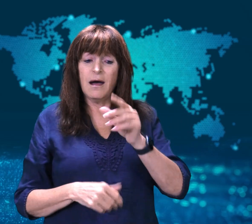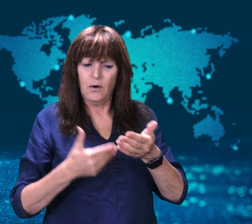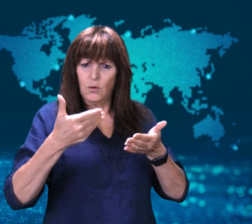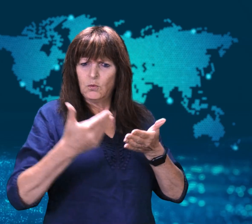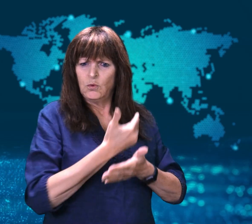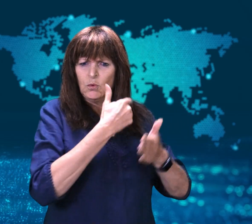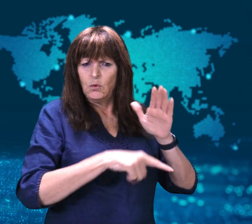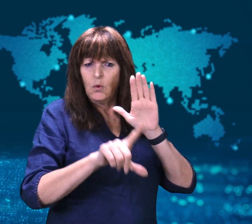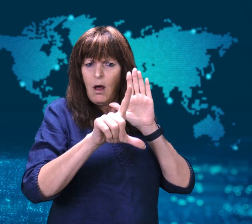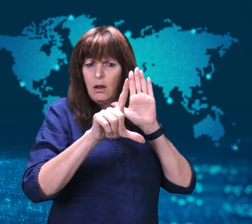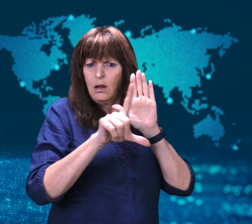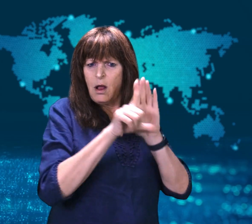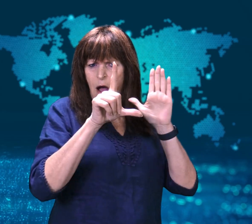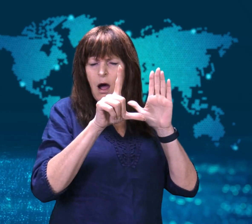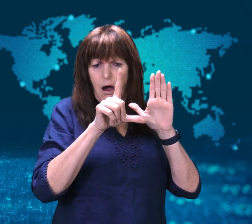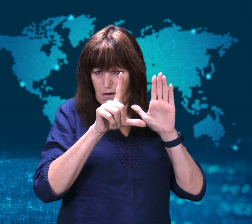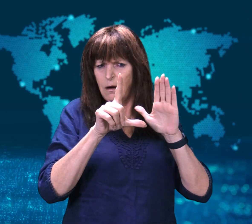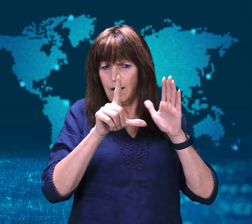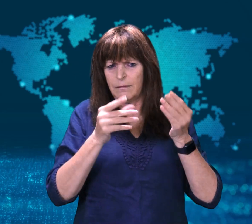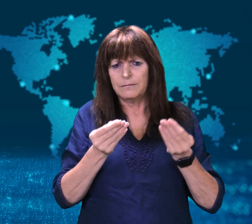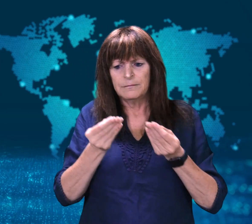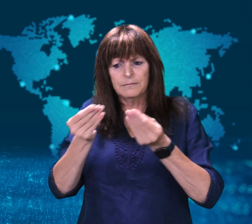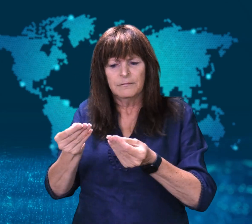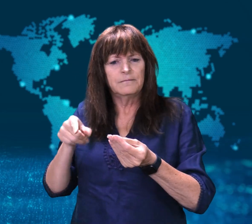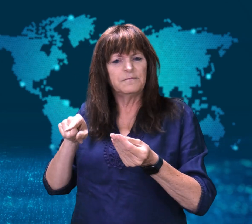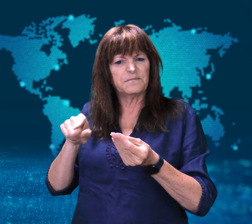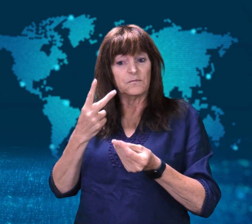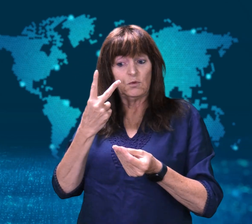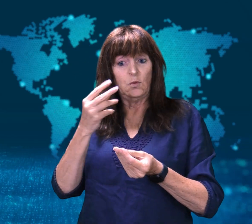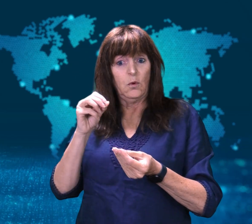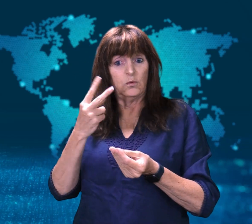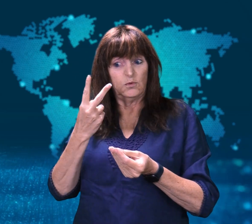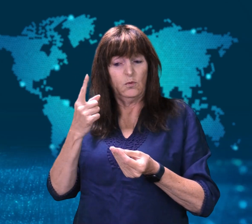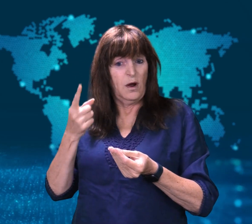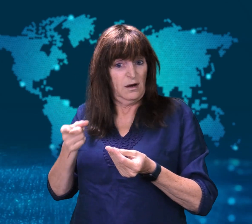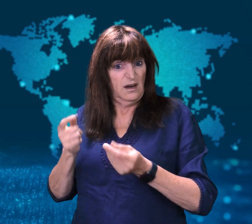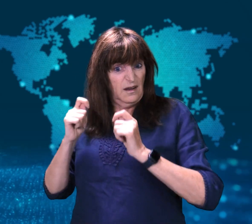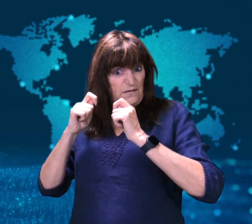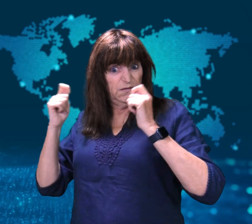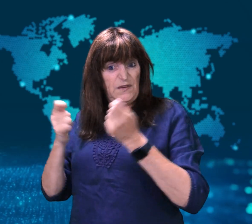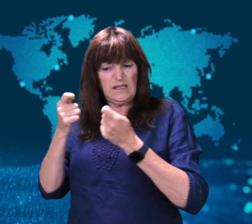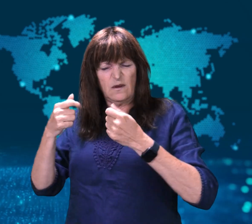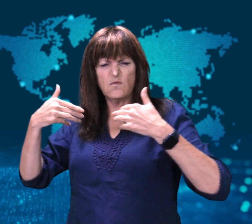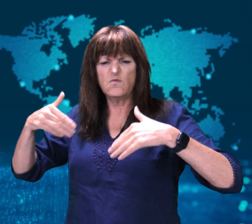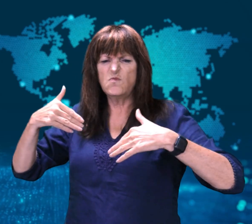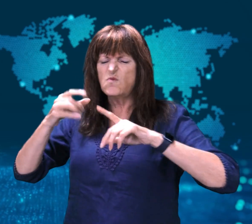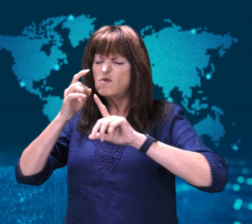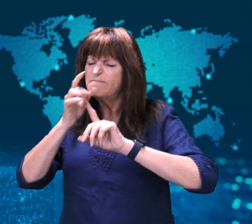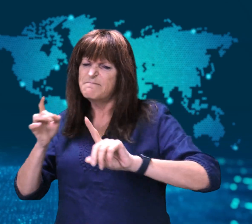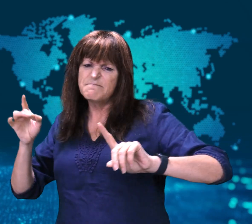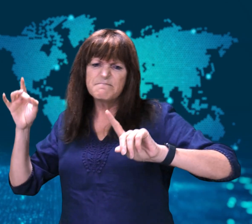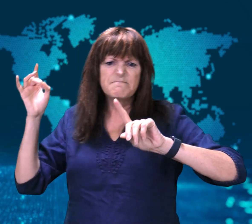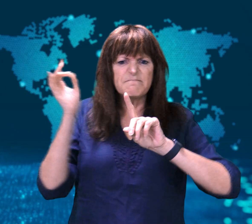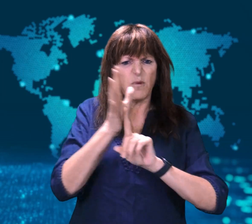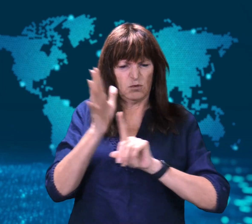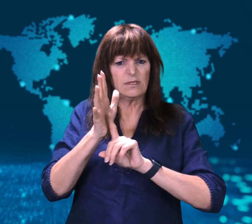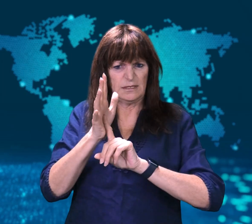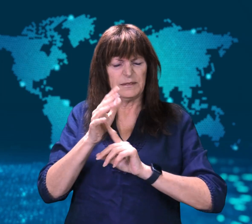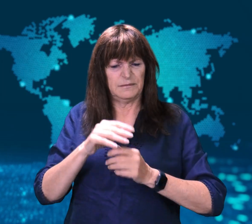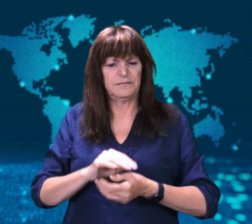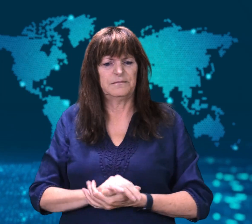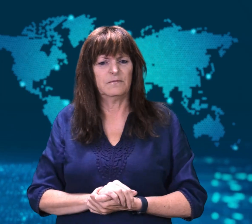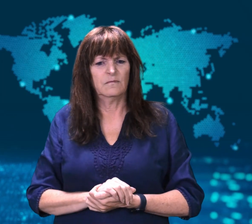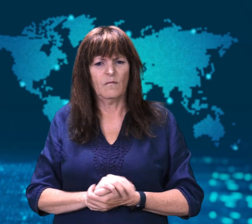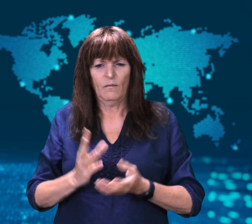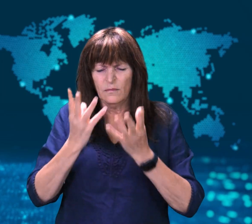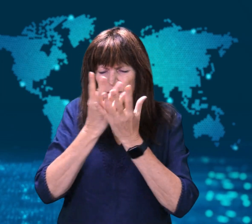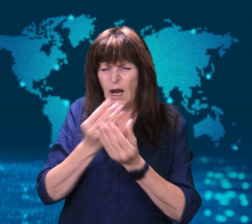but a new law has given the 2021 event even greater importance.